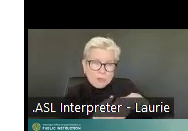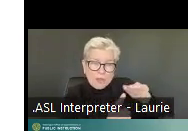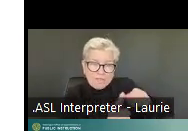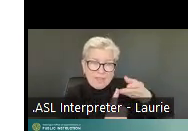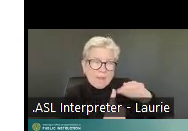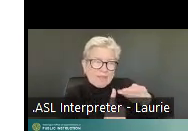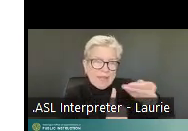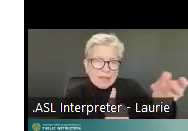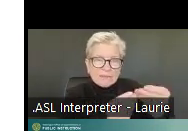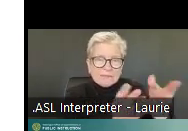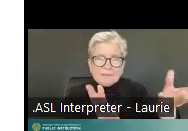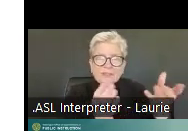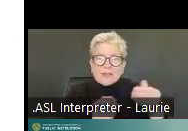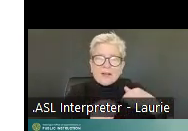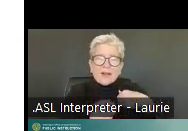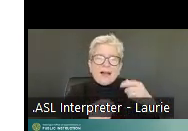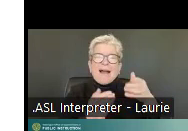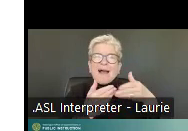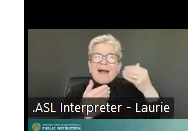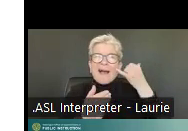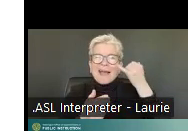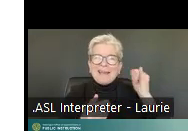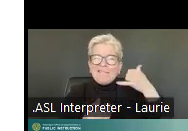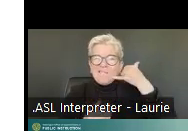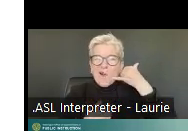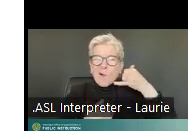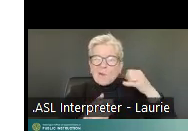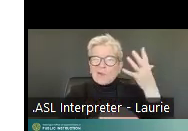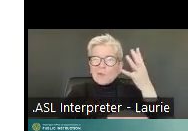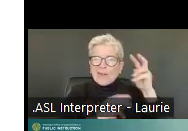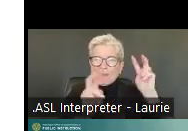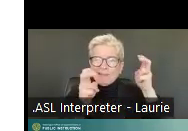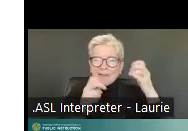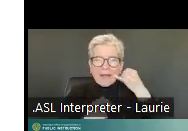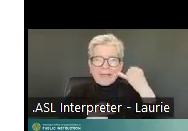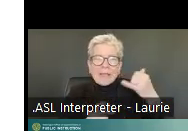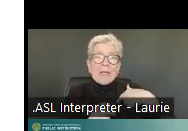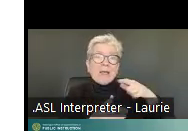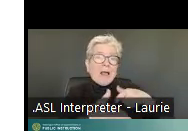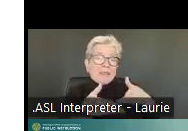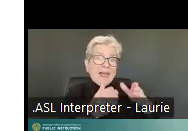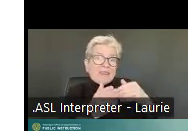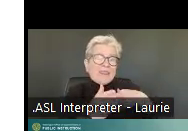And it's almost like creating a phone tree right, you know? Let them be the voice and invite others